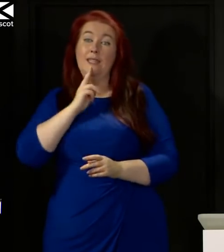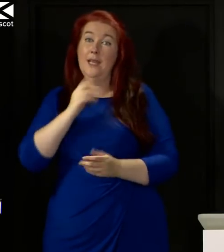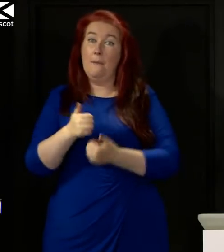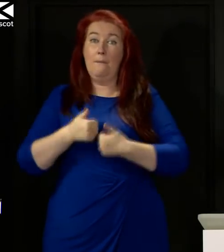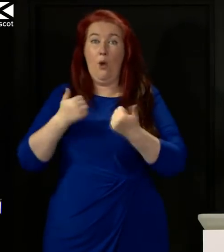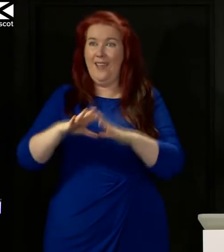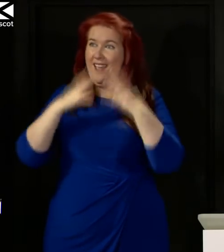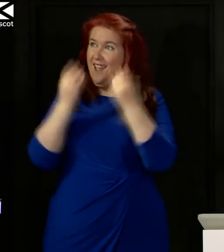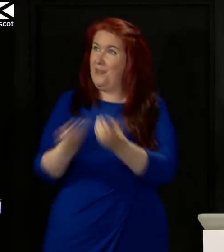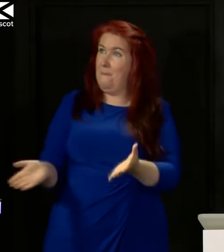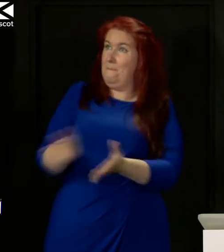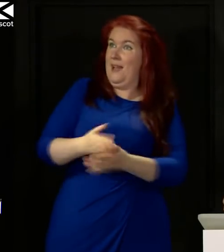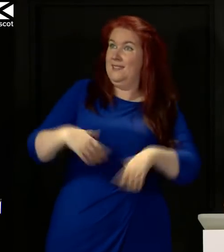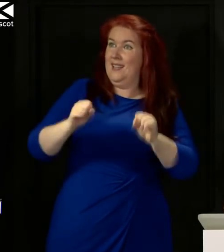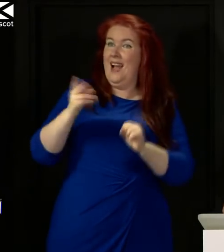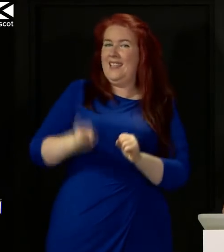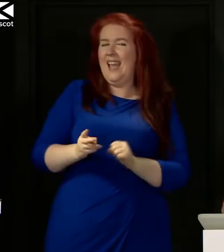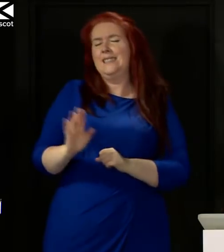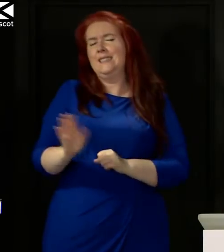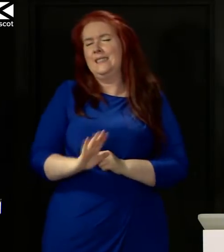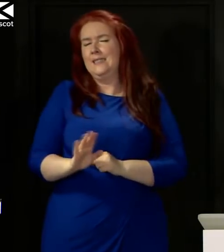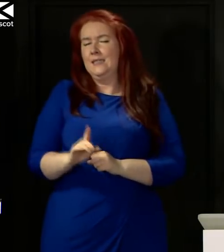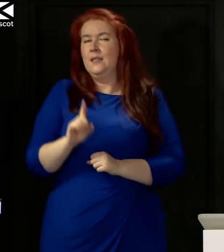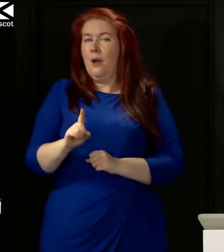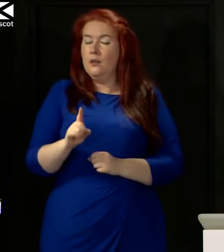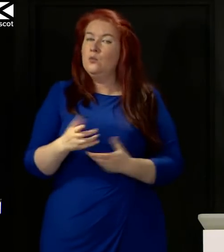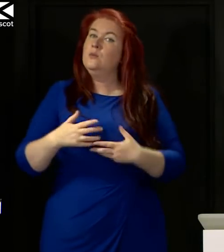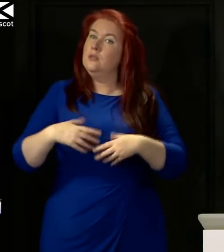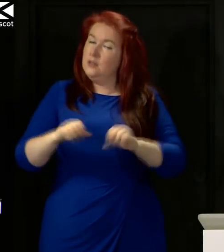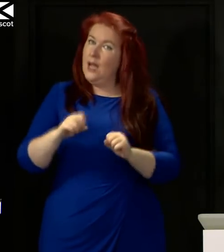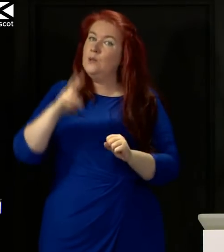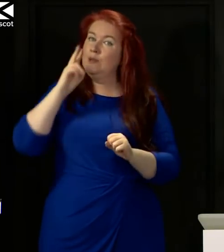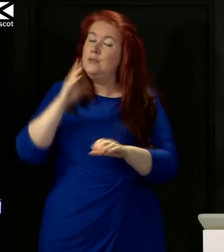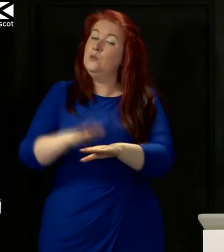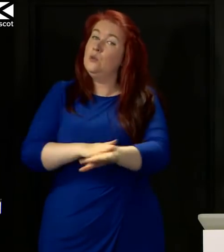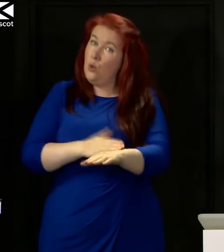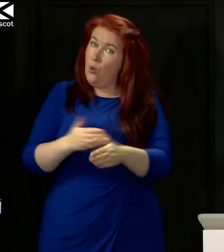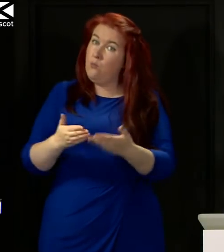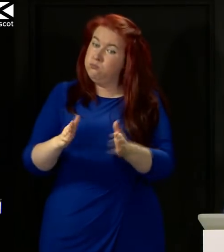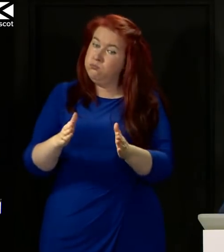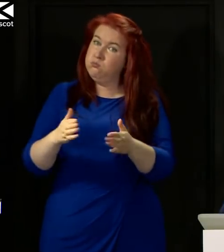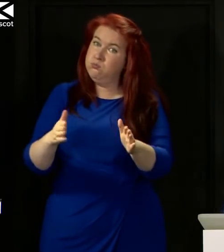phase two I hope we can see some really significant steps taken for all of Scotland to start to